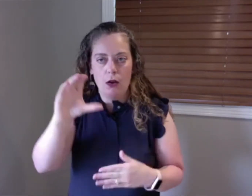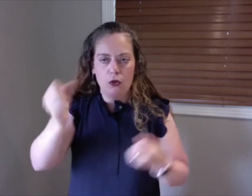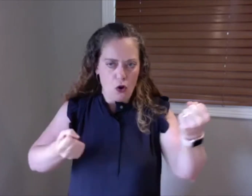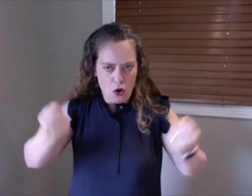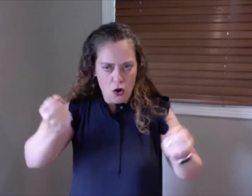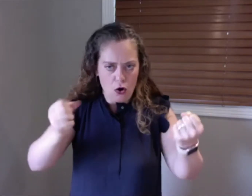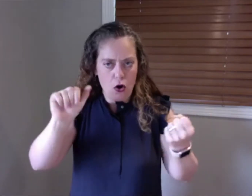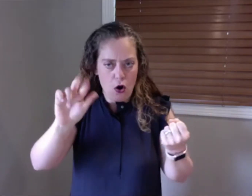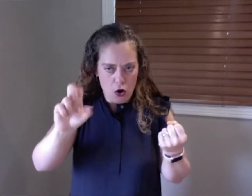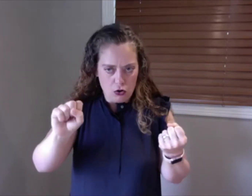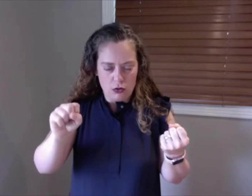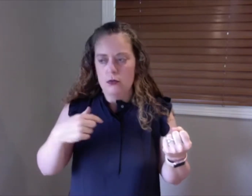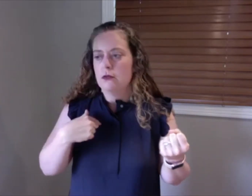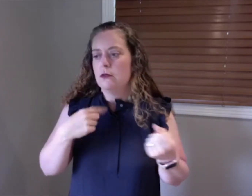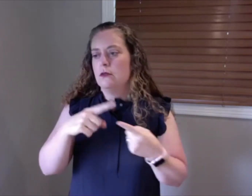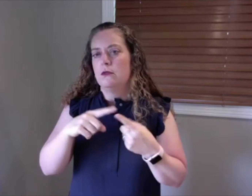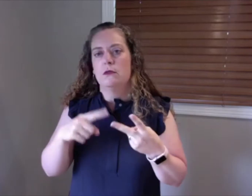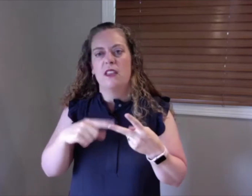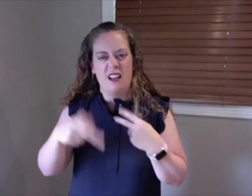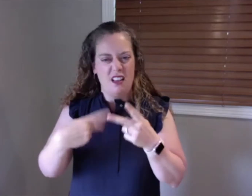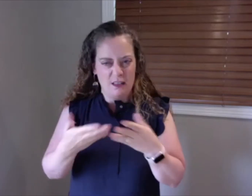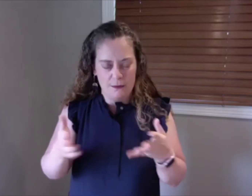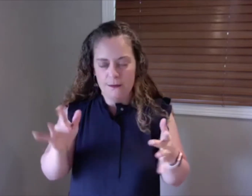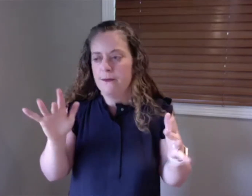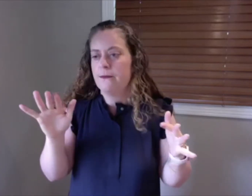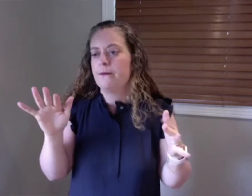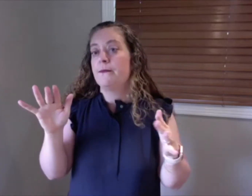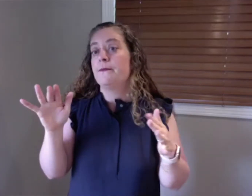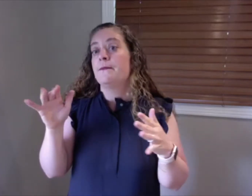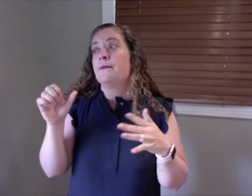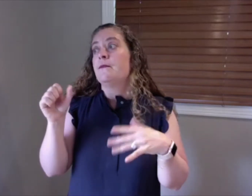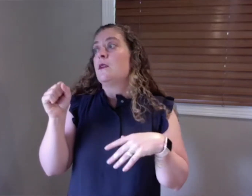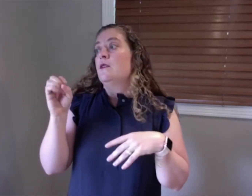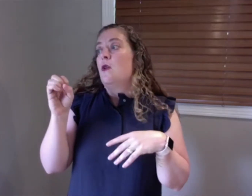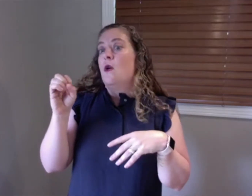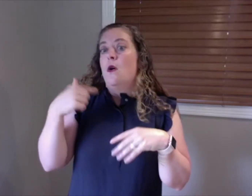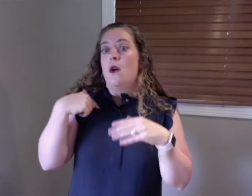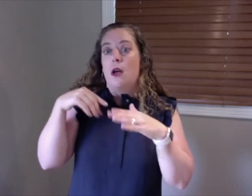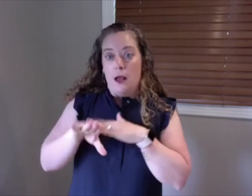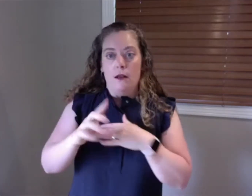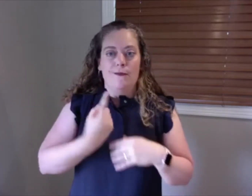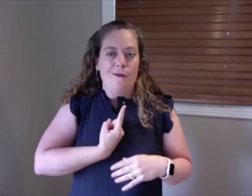and I loved it designing cars and that kind of thing.